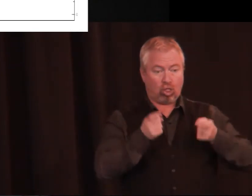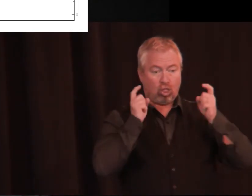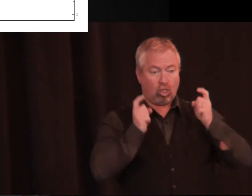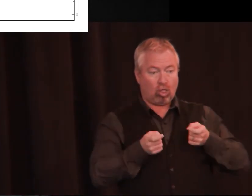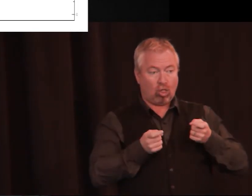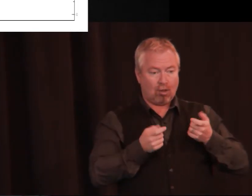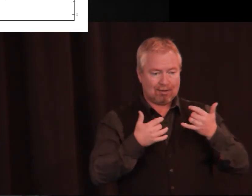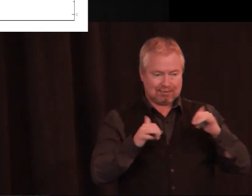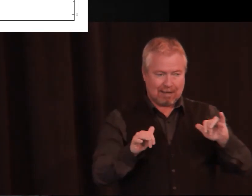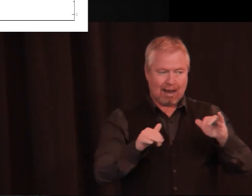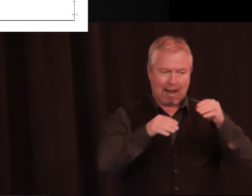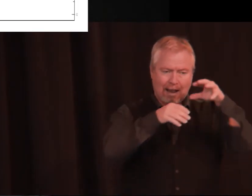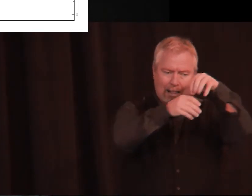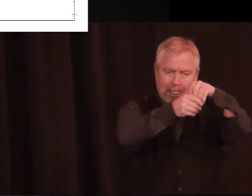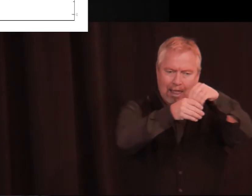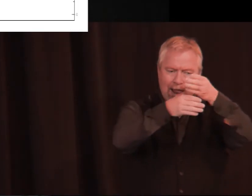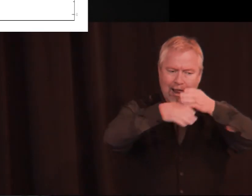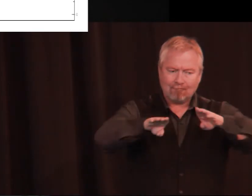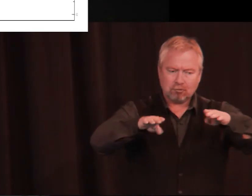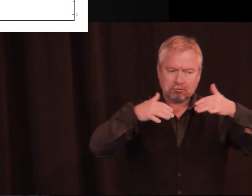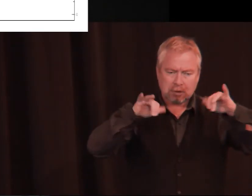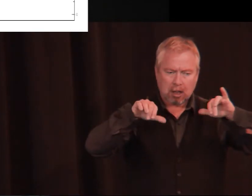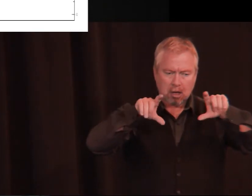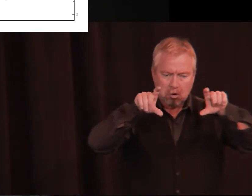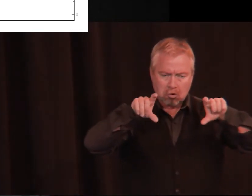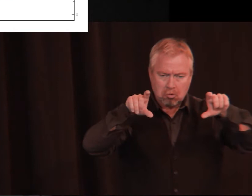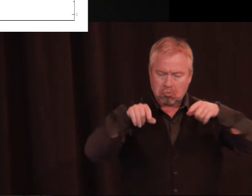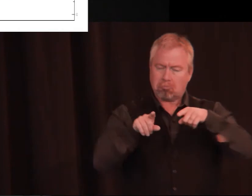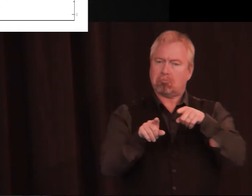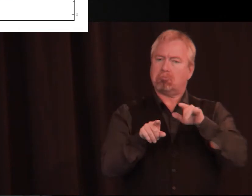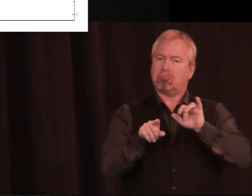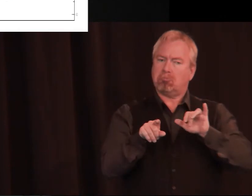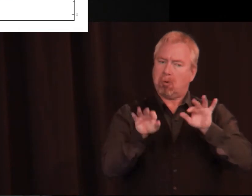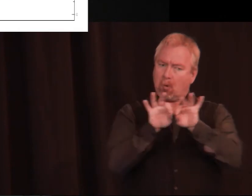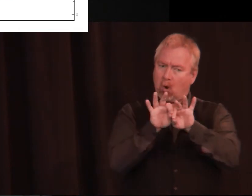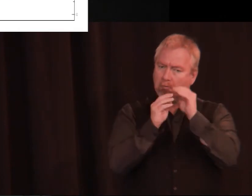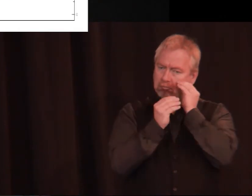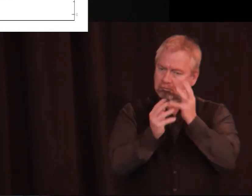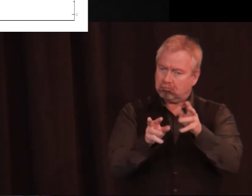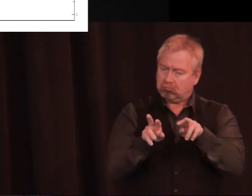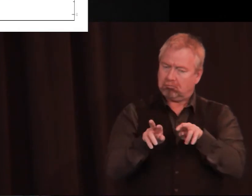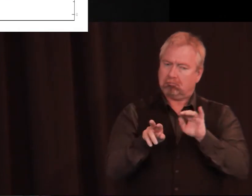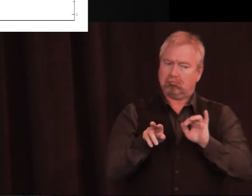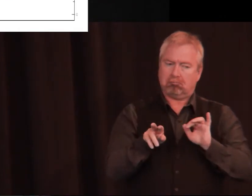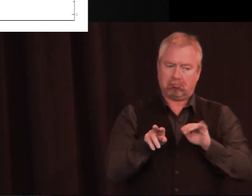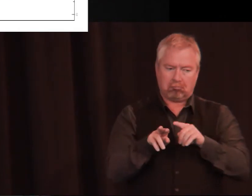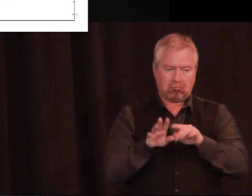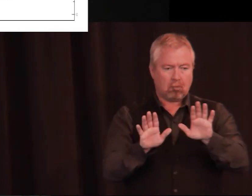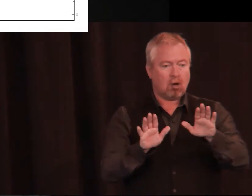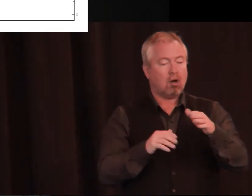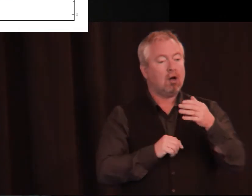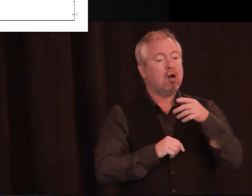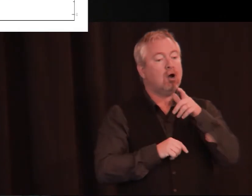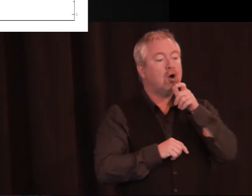Okay. That's an important point to make. But, at the same time, look at the kids with full time language -